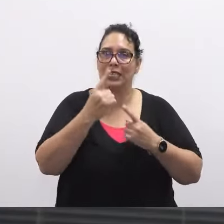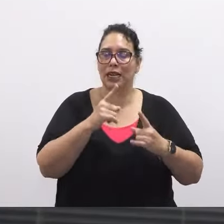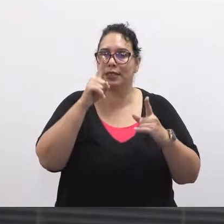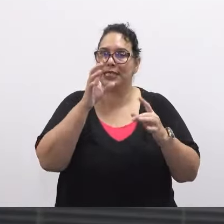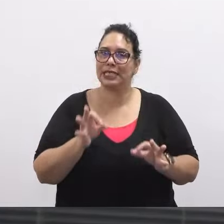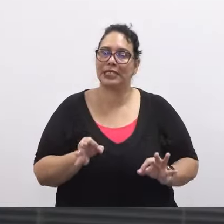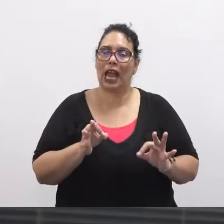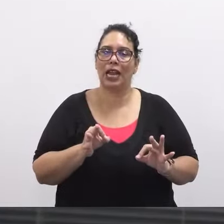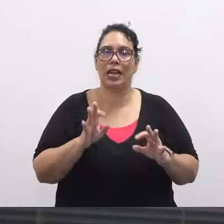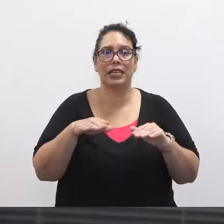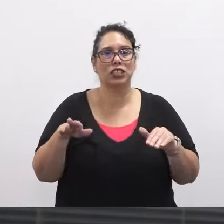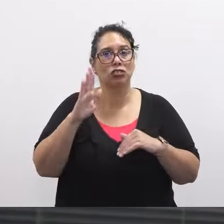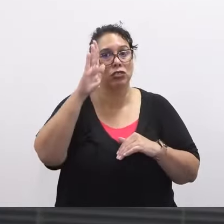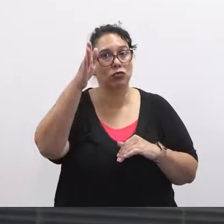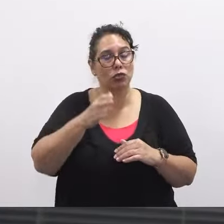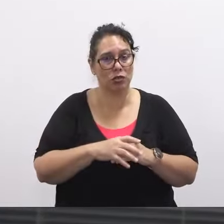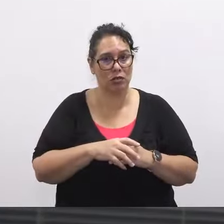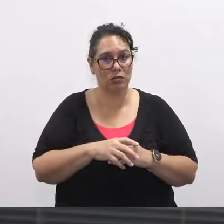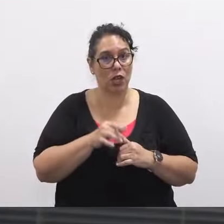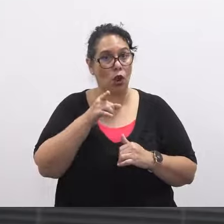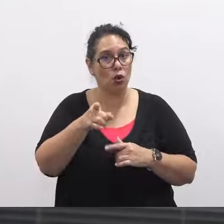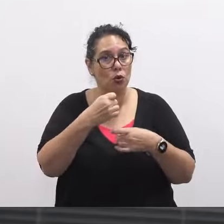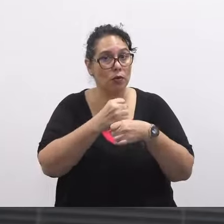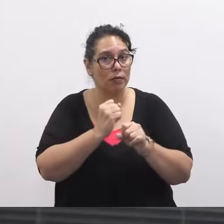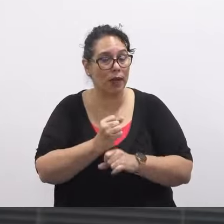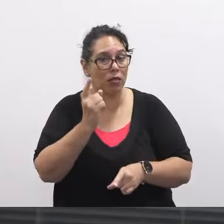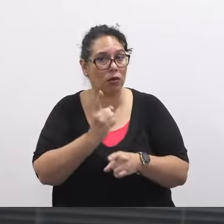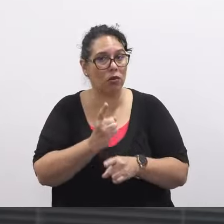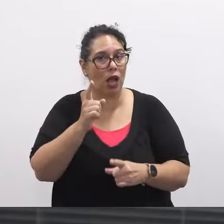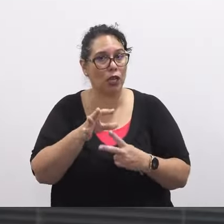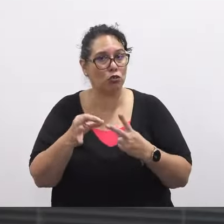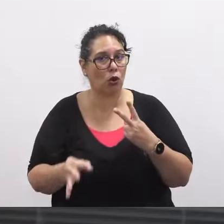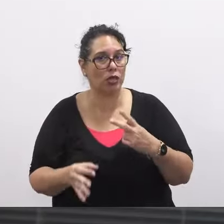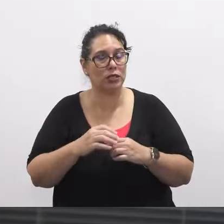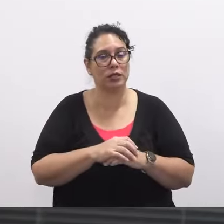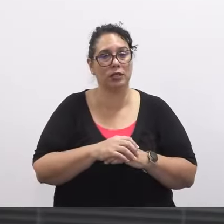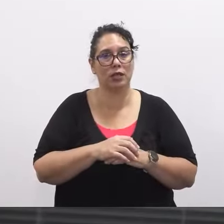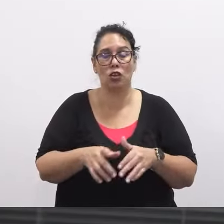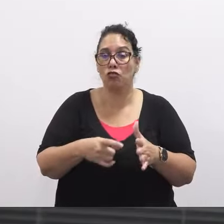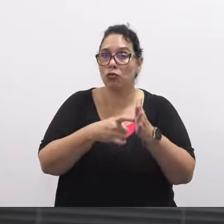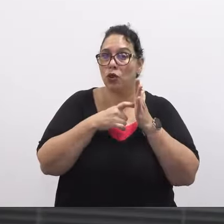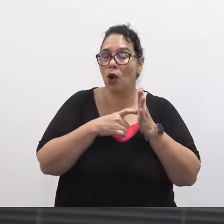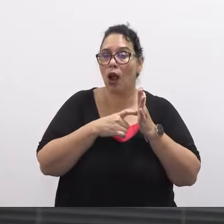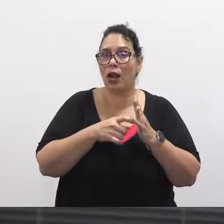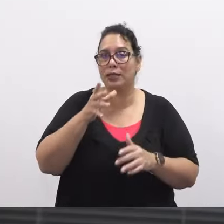on our children's future, that you make the right choice, requiring parents and guardians to comply